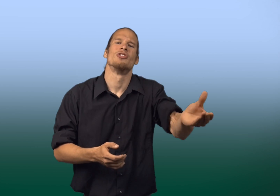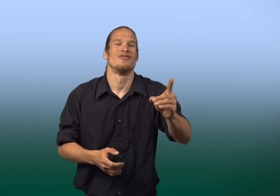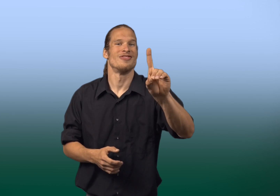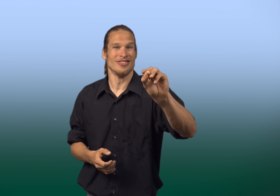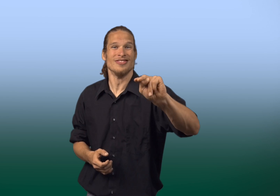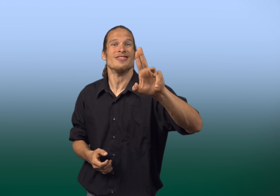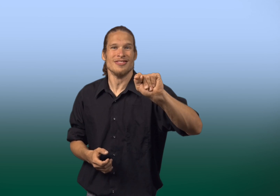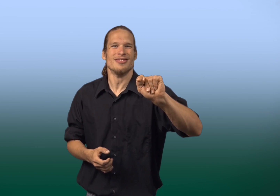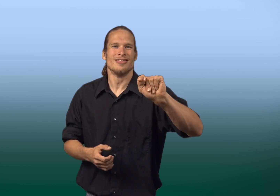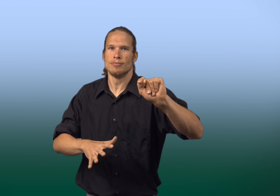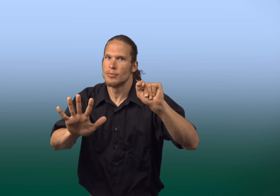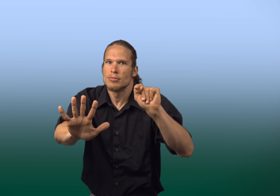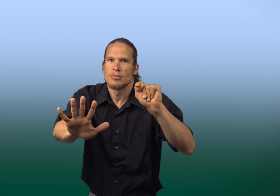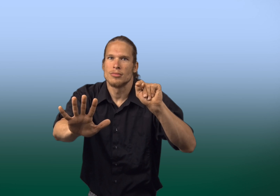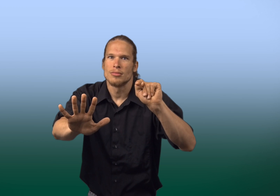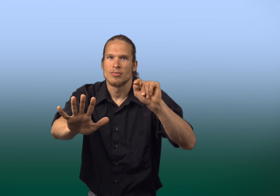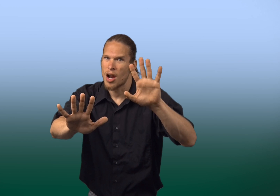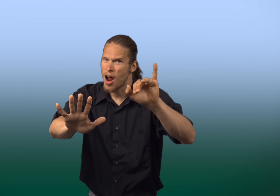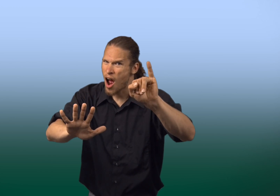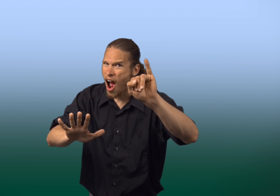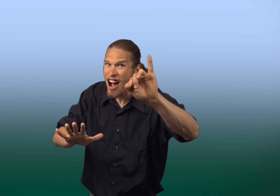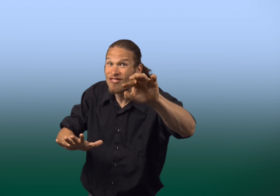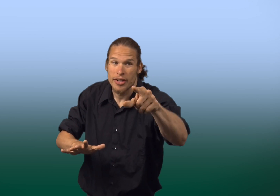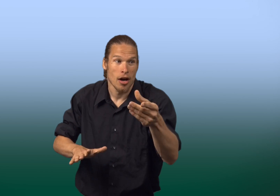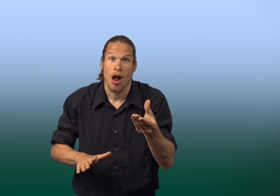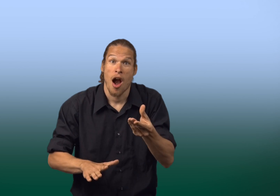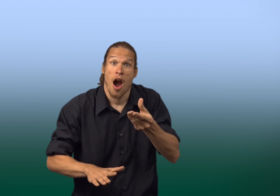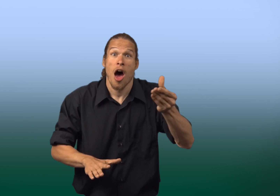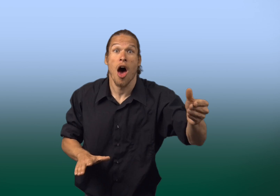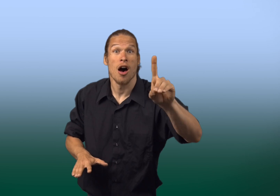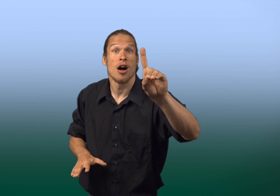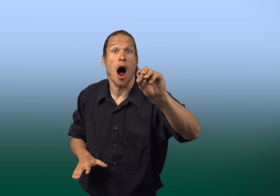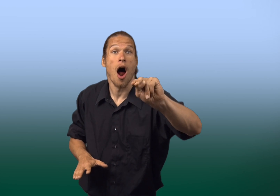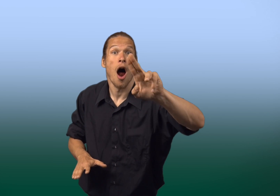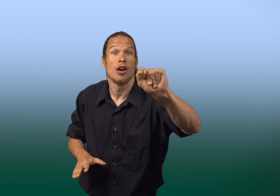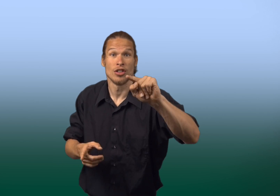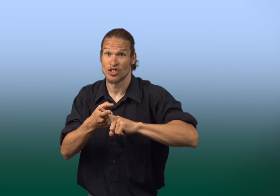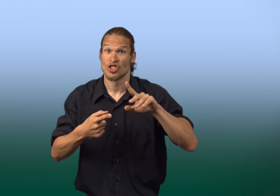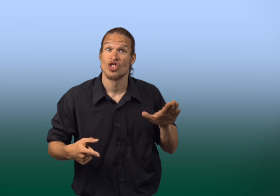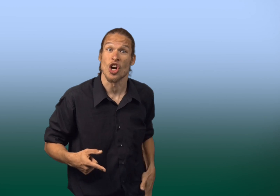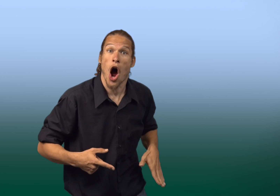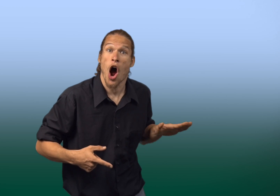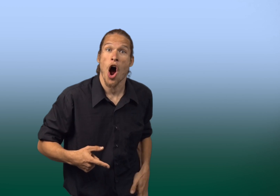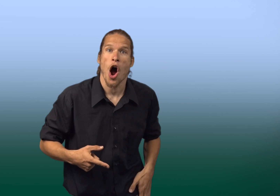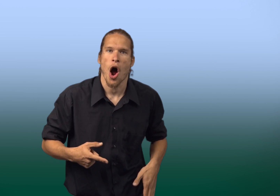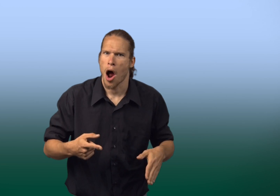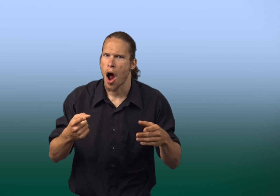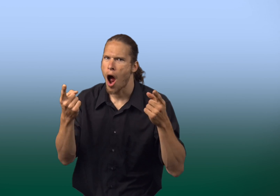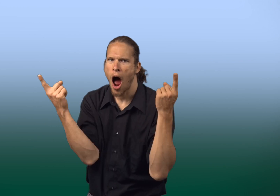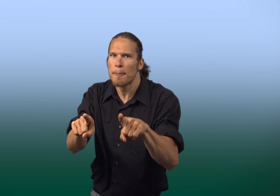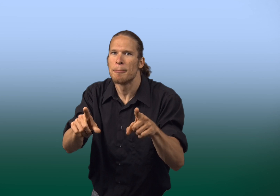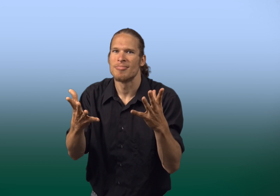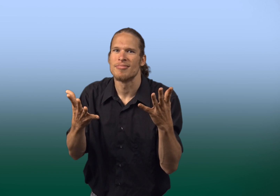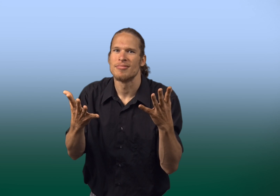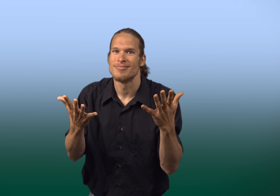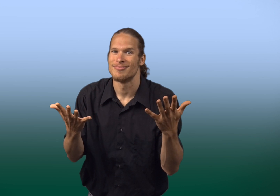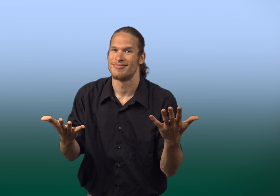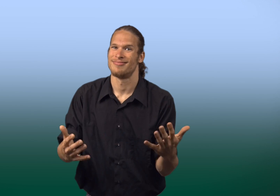And then the boy decided to give the doughnut to the dog. But if you give a dog a doughnut what will happen?